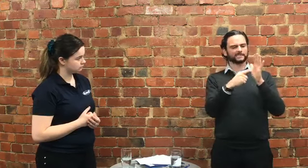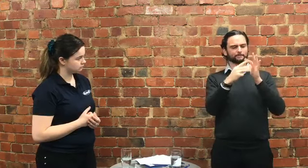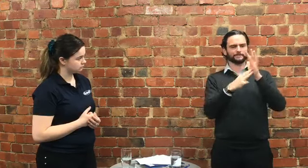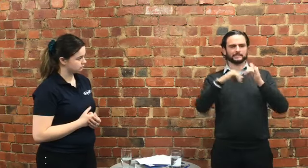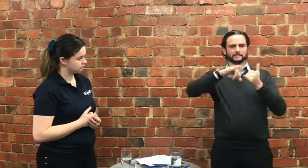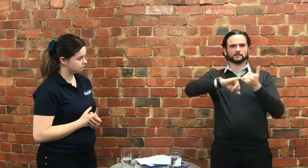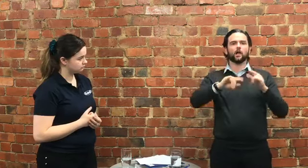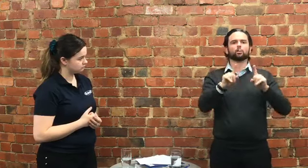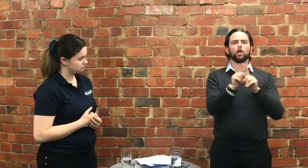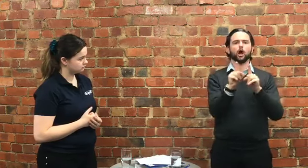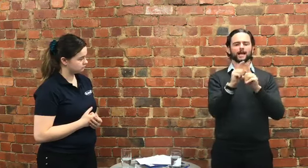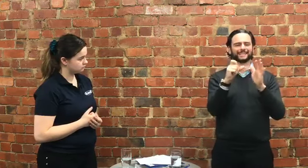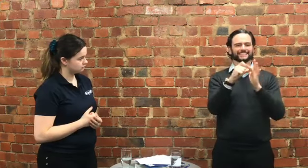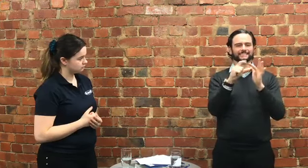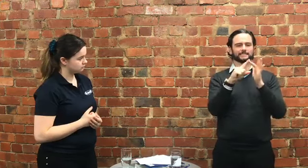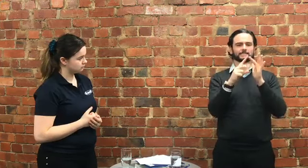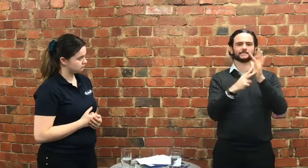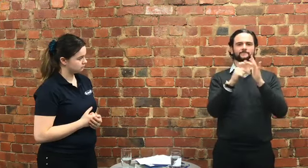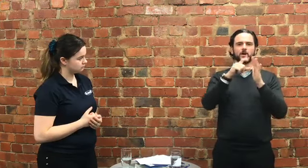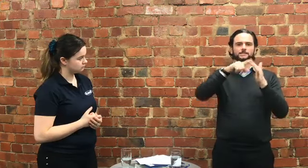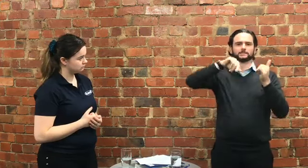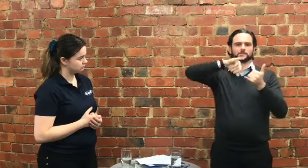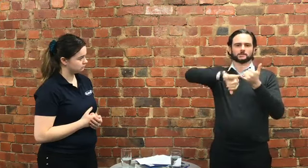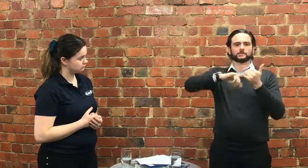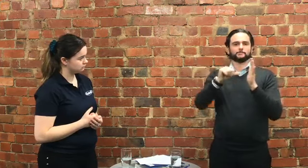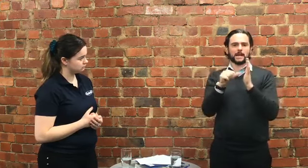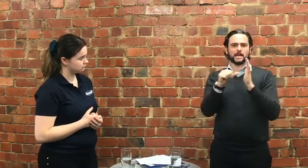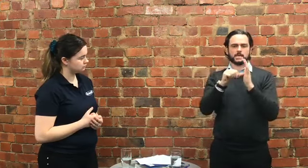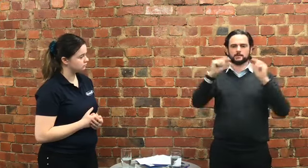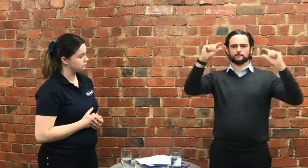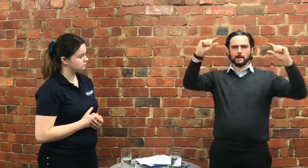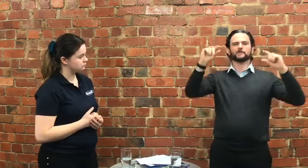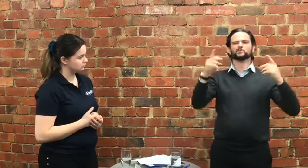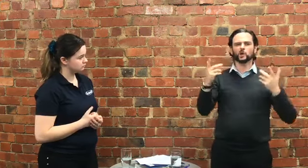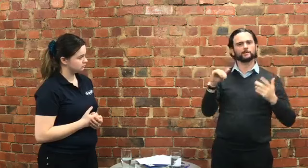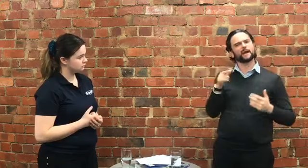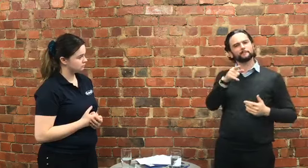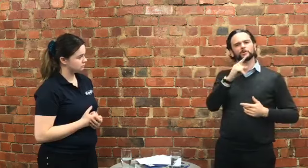there is items, for example, money for devices,